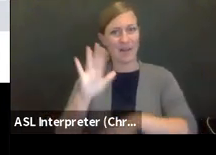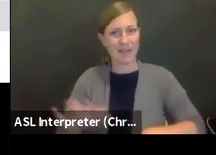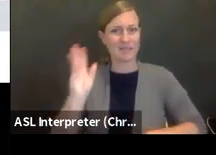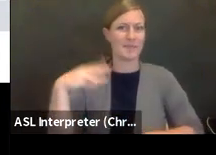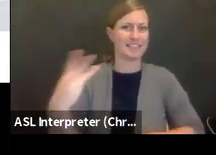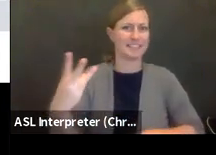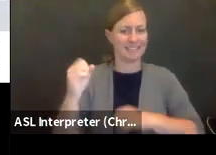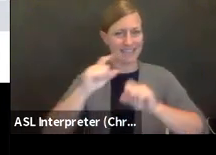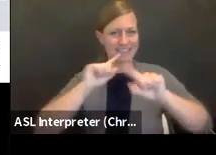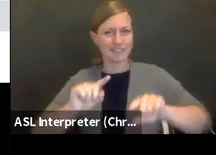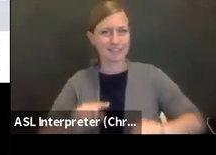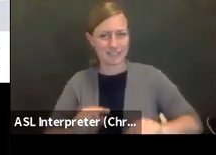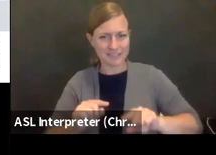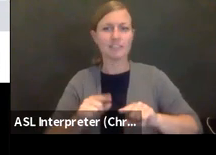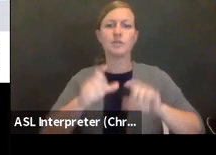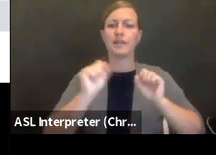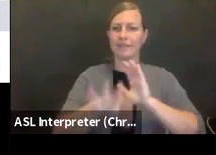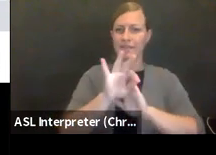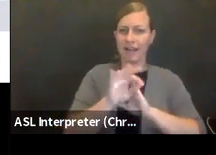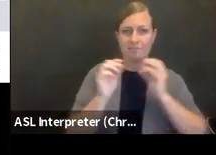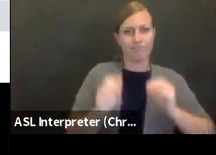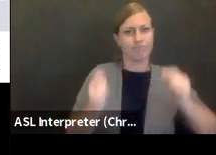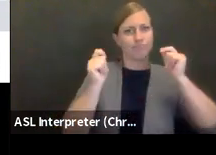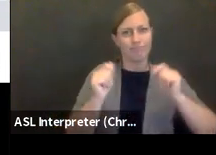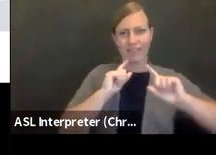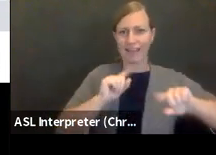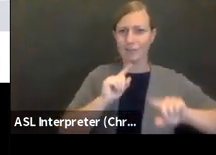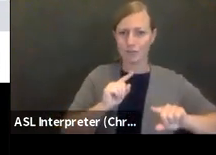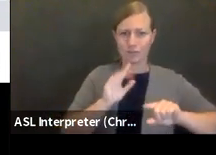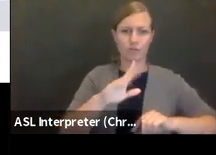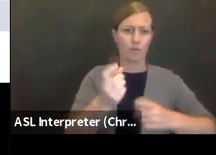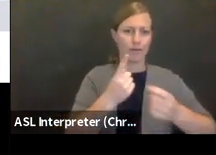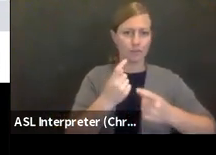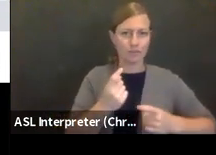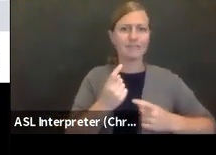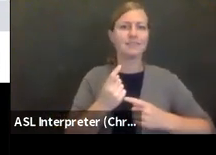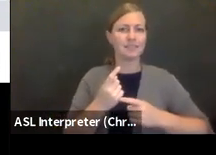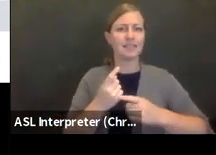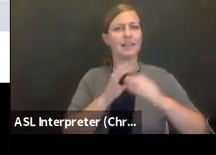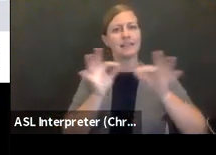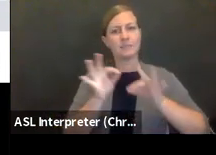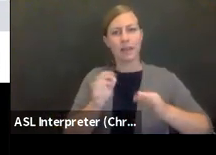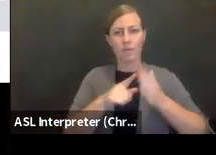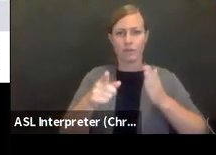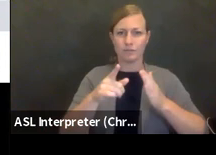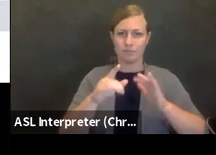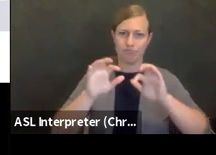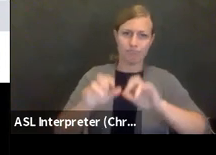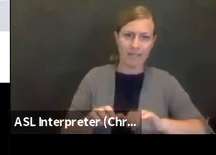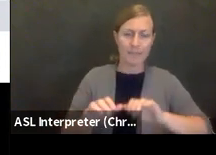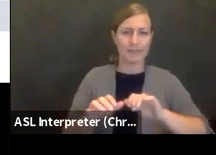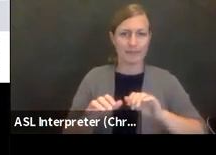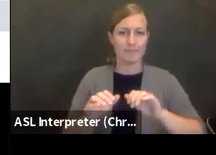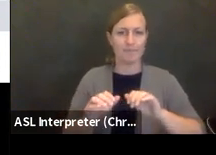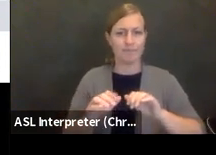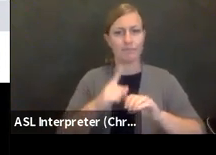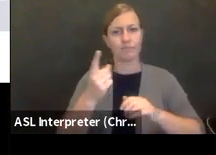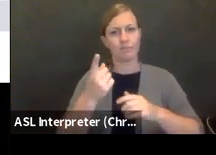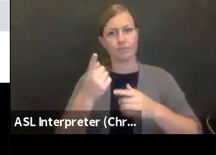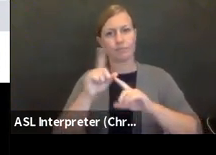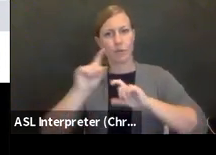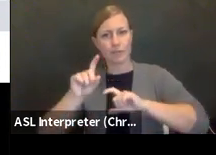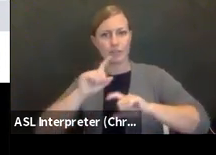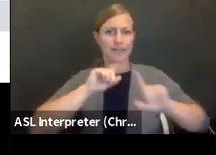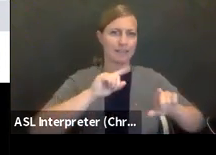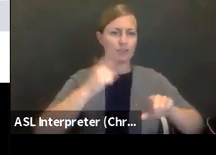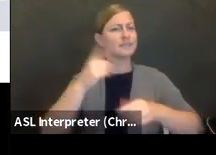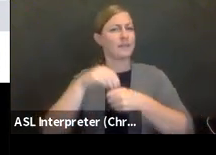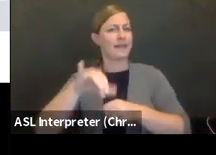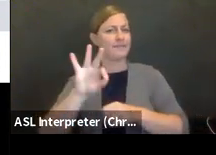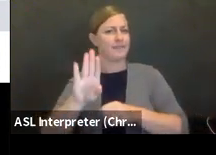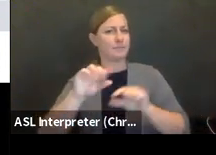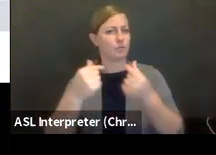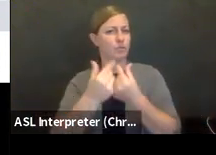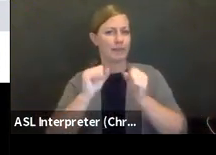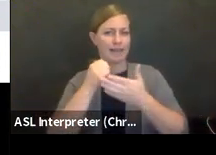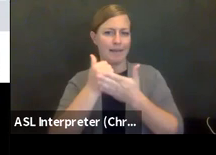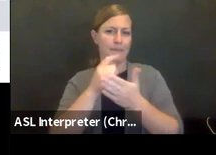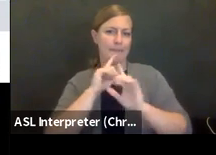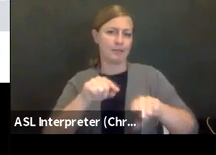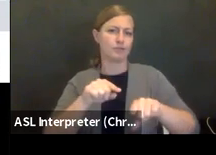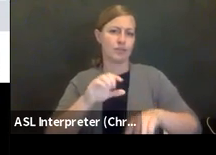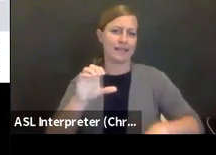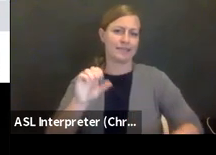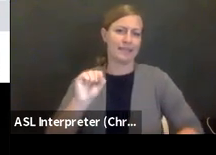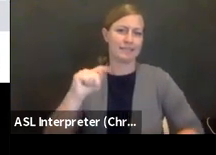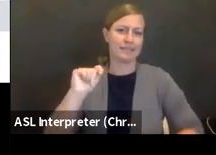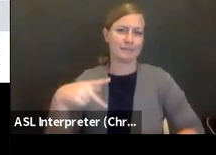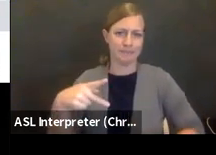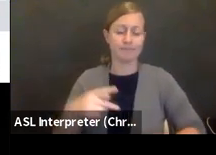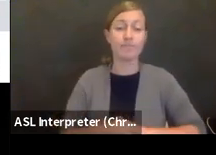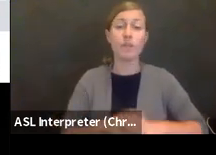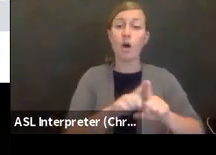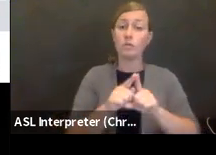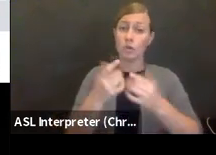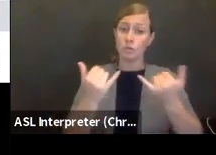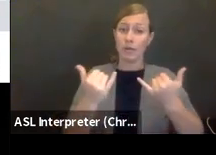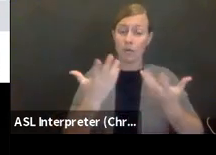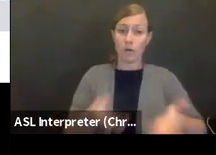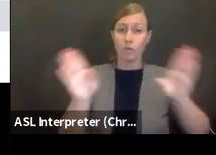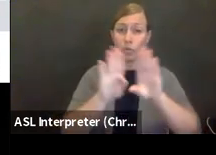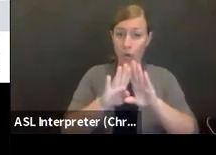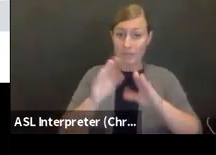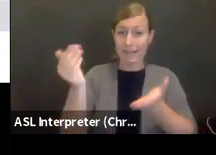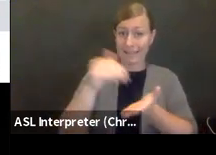ESD 112-- Kristina Wambold: And you can get in the moment, answer your question, explain what you're typing into our question and answer. And somebody on Facebook in that group will help answer it. So I wanted to point that out. We also want to end our session today. Again with the reflection link.